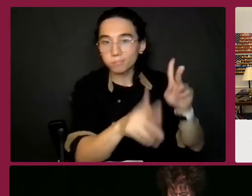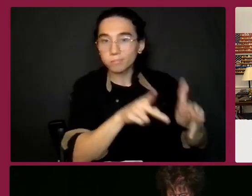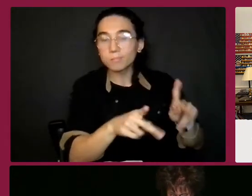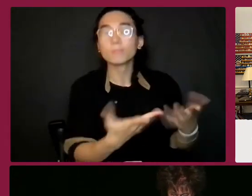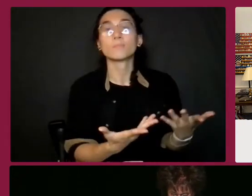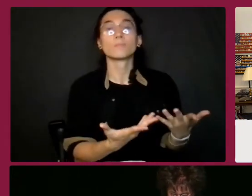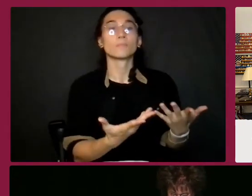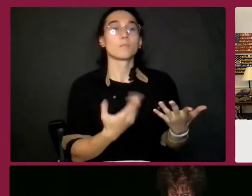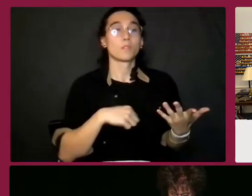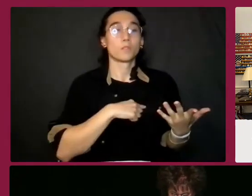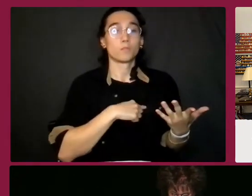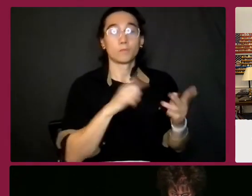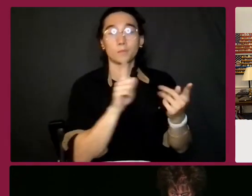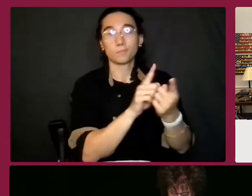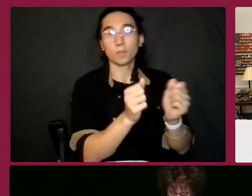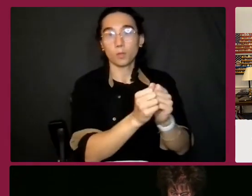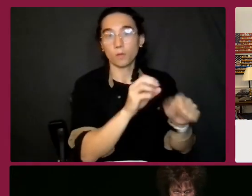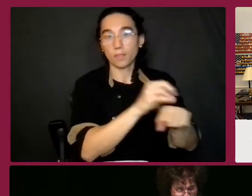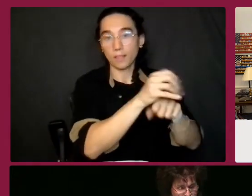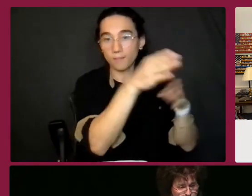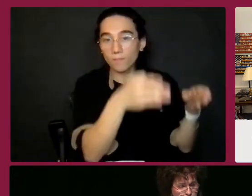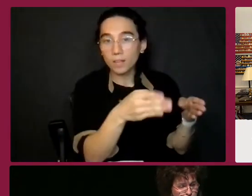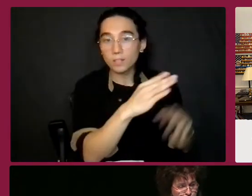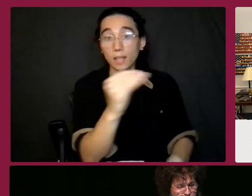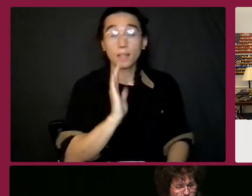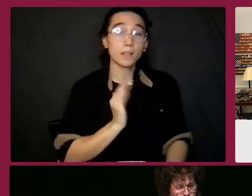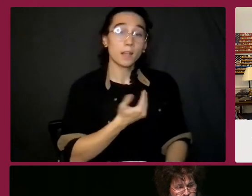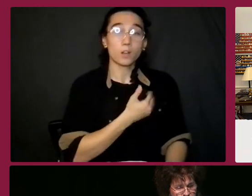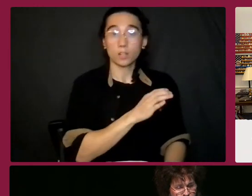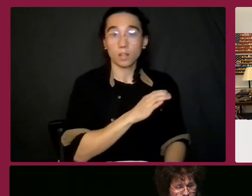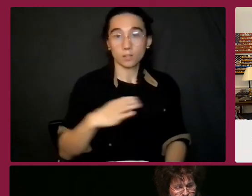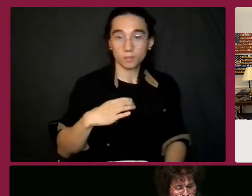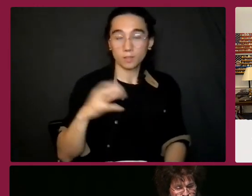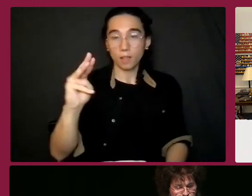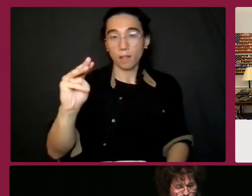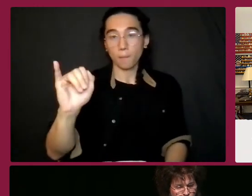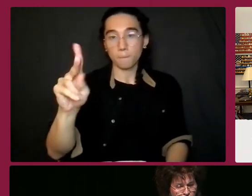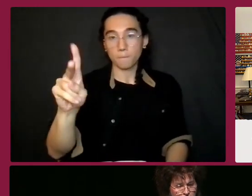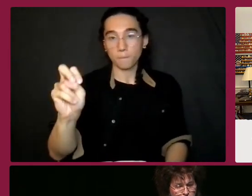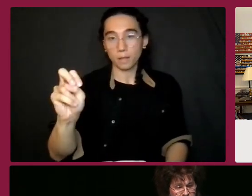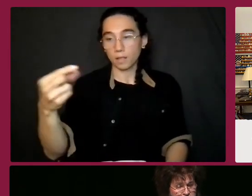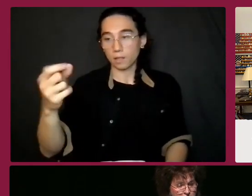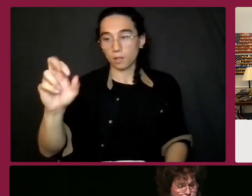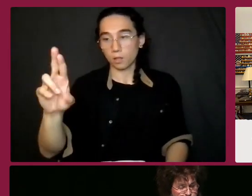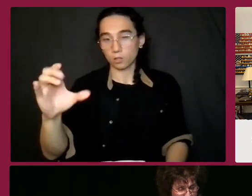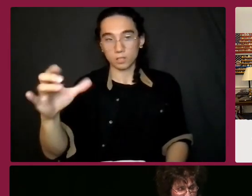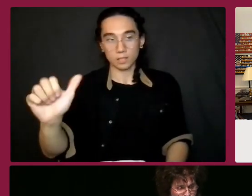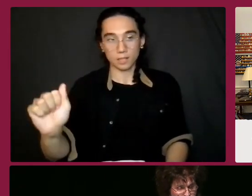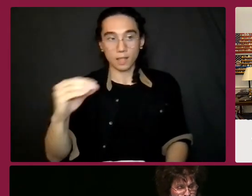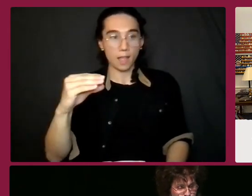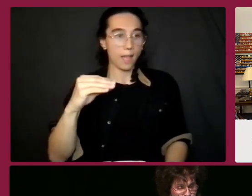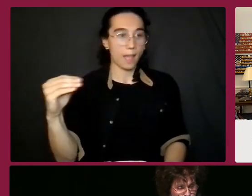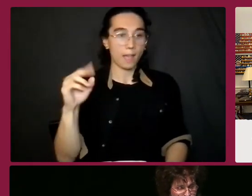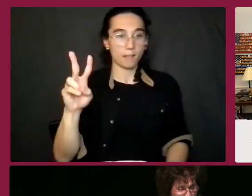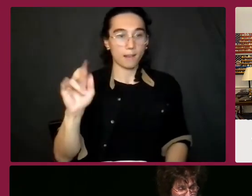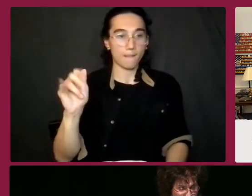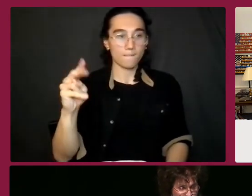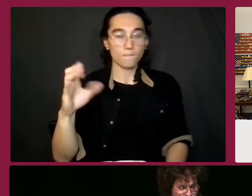They were very busy that day, but our Congressman, both Mike Garcia and Vince Fong, made time to meet with me in particular,